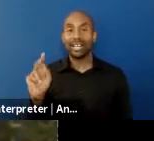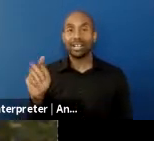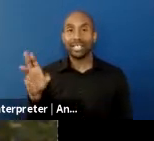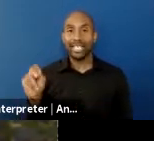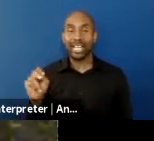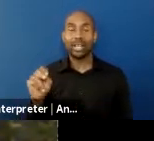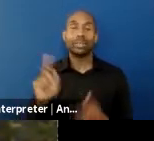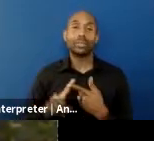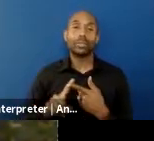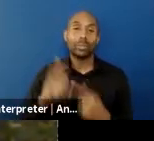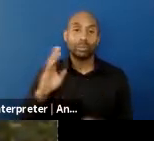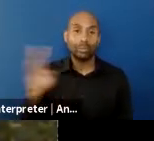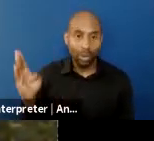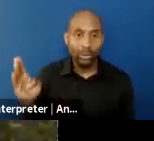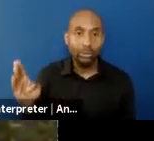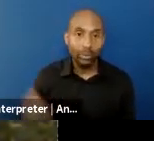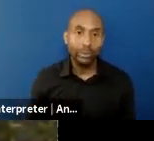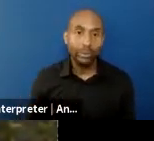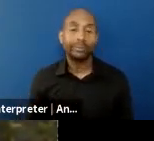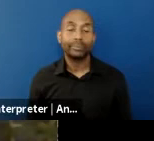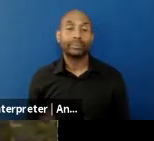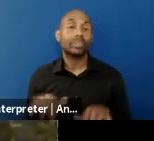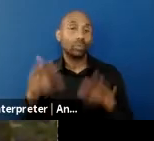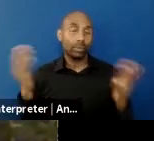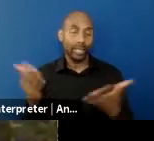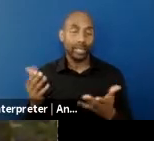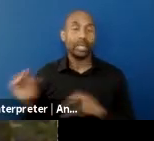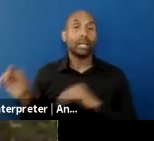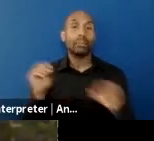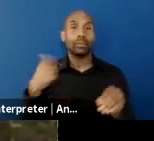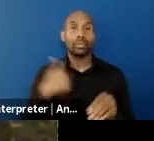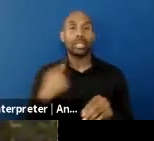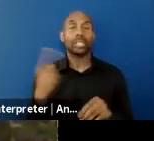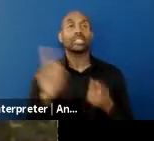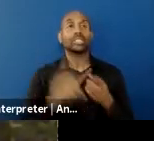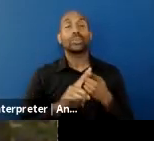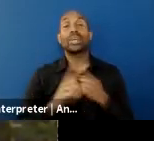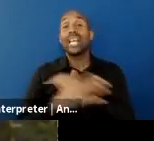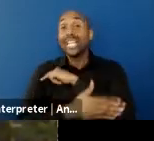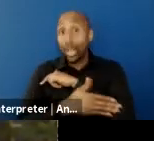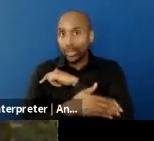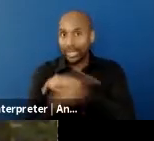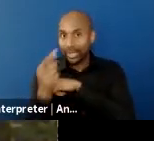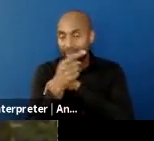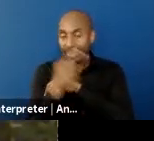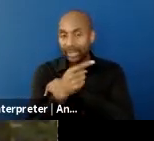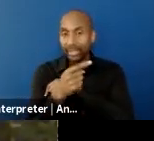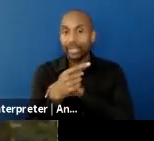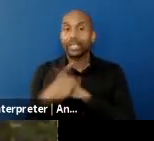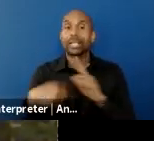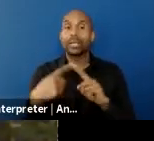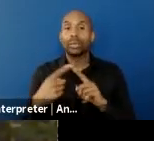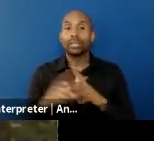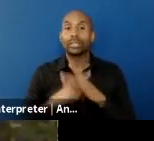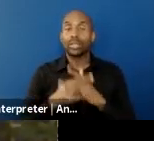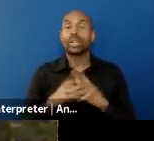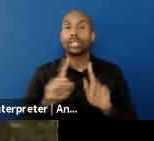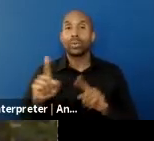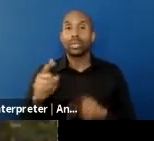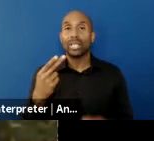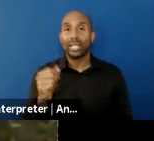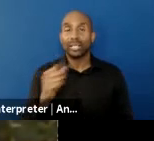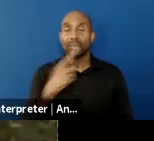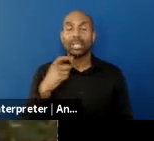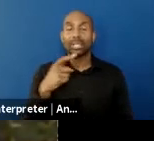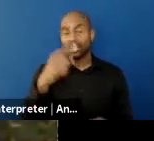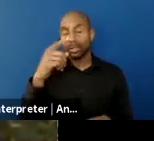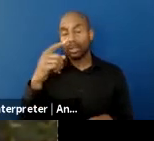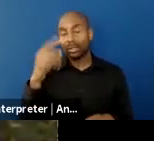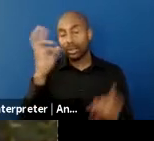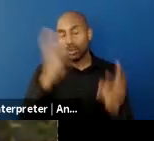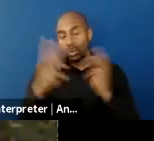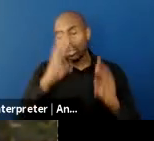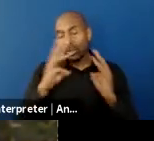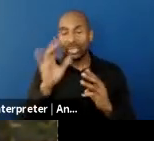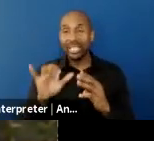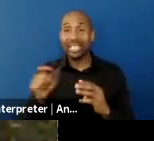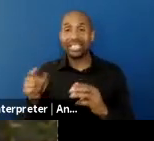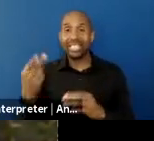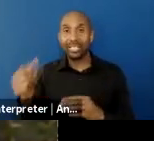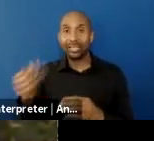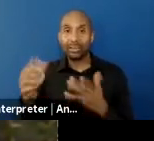She was worried about the high school I was going to did not have strong programs.